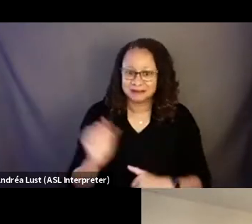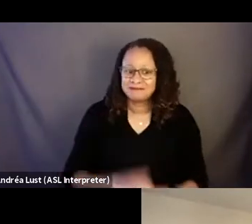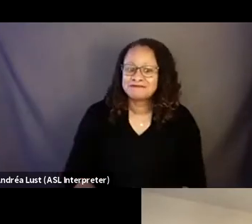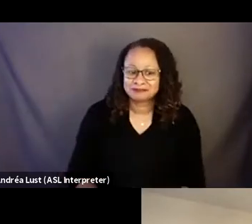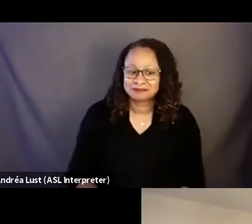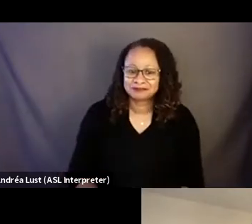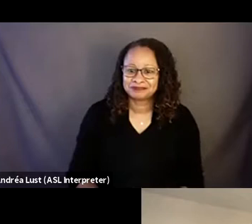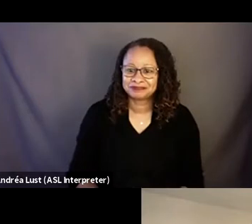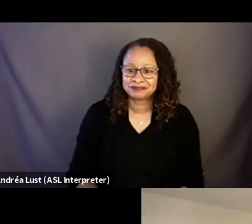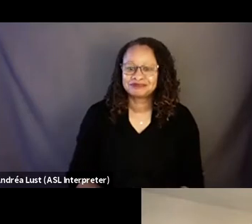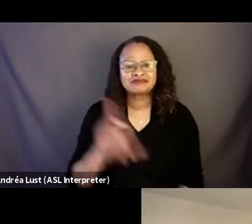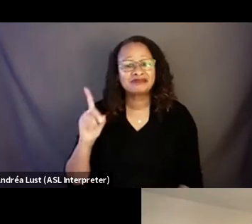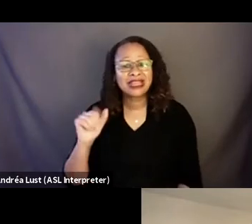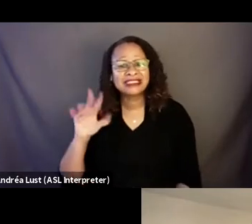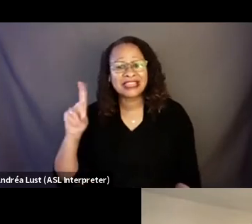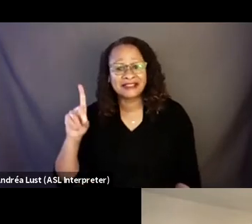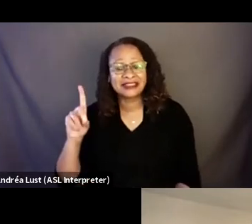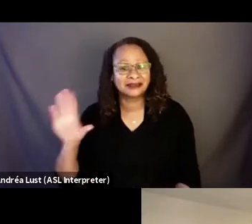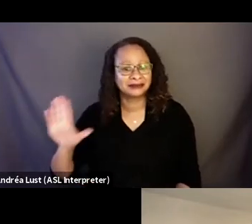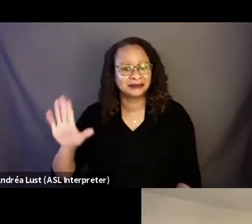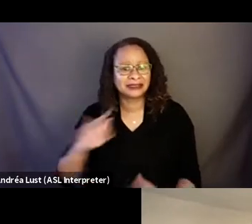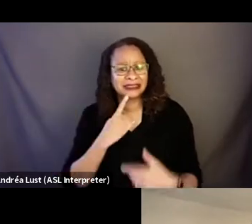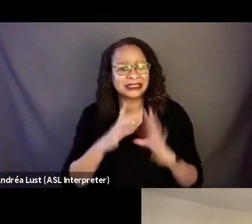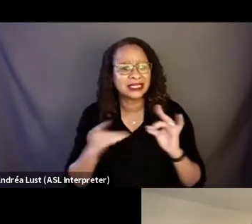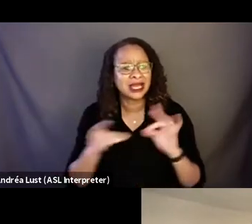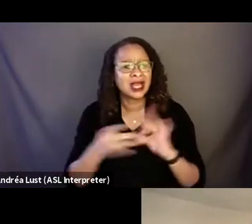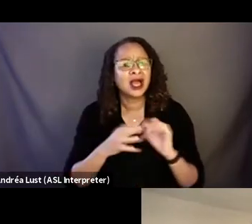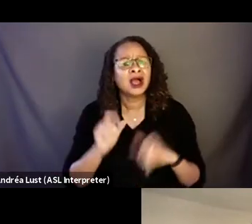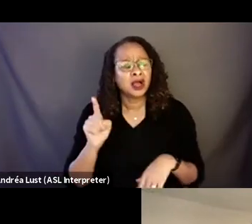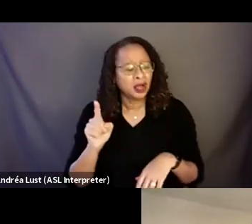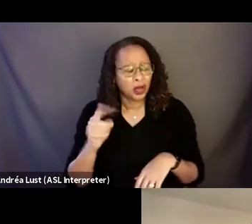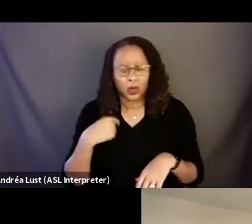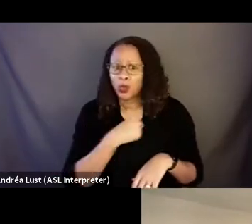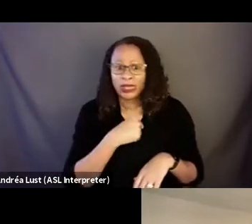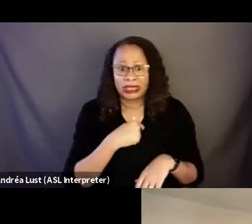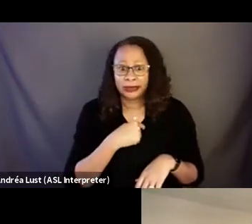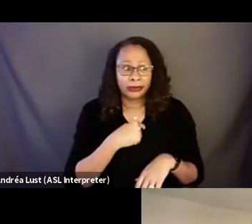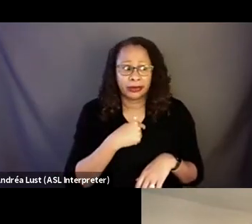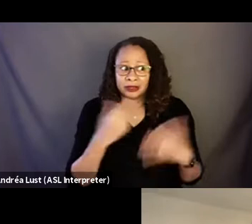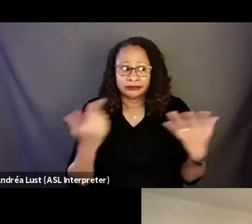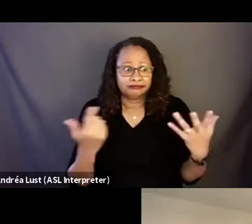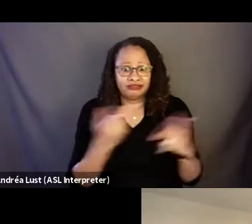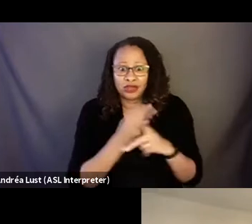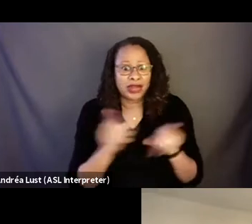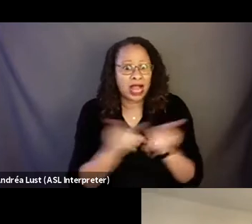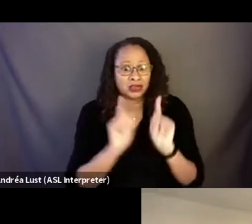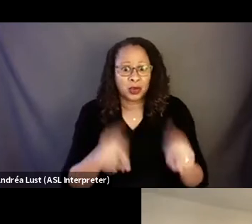We were really inventing the wheel, neither of us had done anything like this before. And we reached out also to Doc Society.